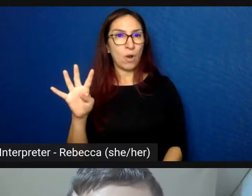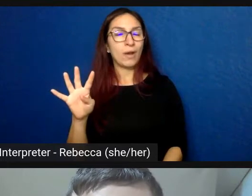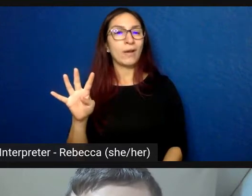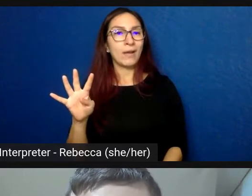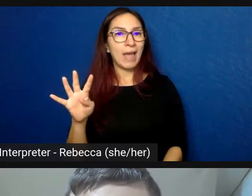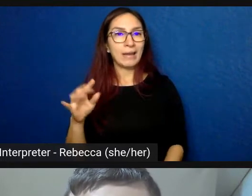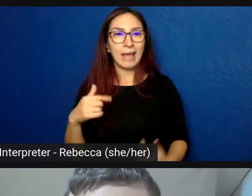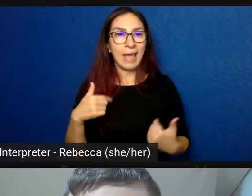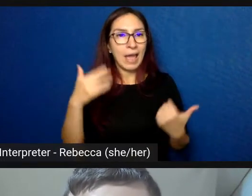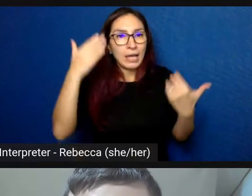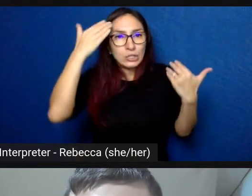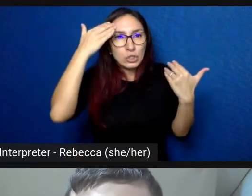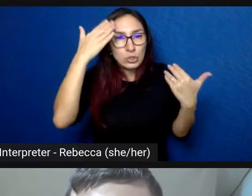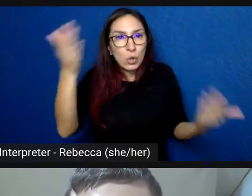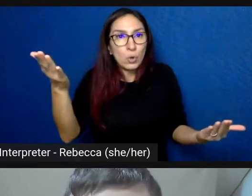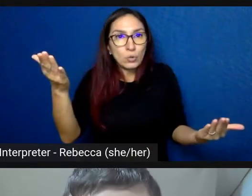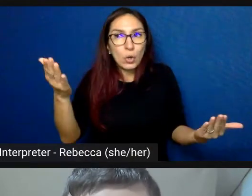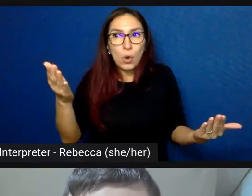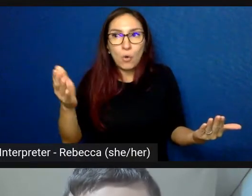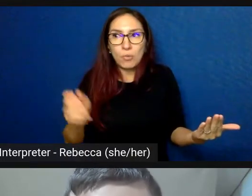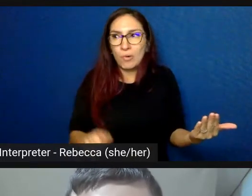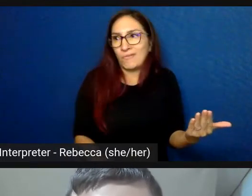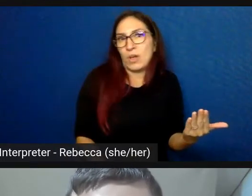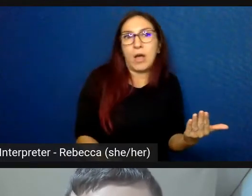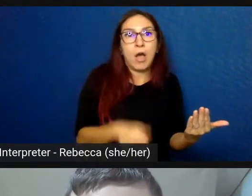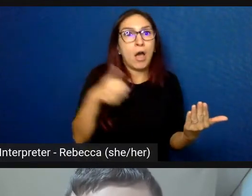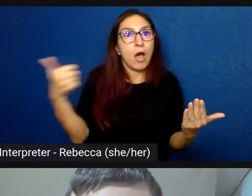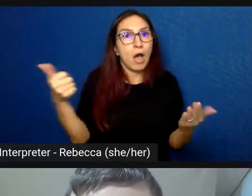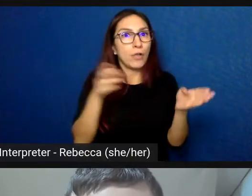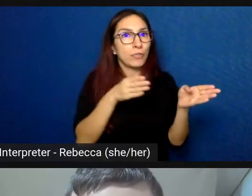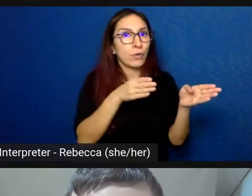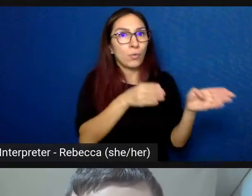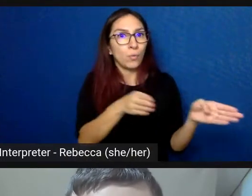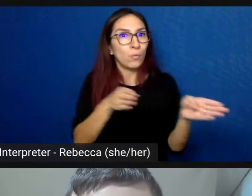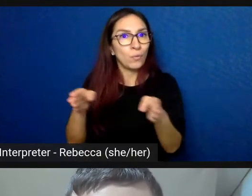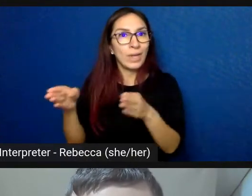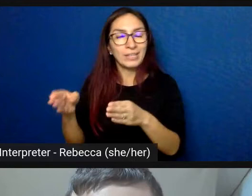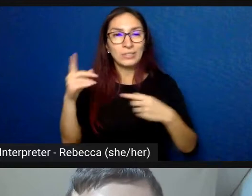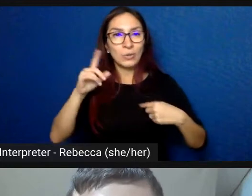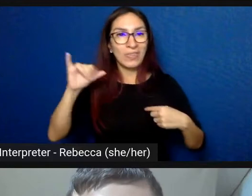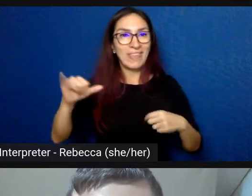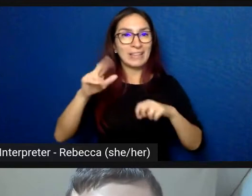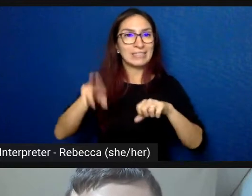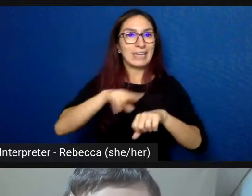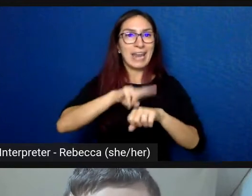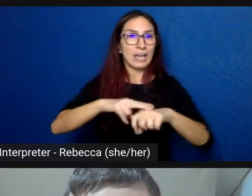some other different ways. That's natural to me. This is how I live.